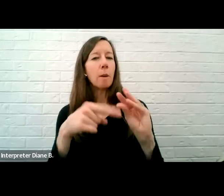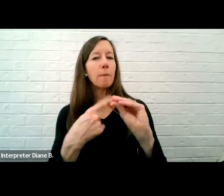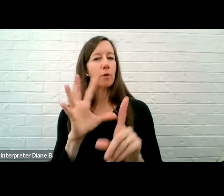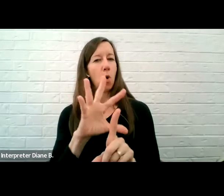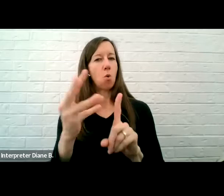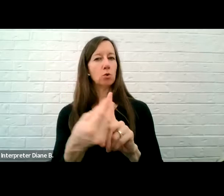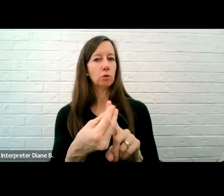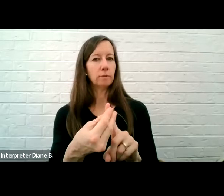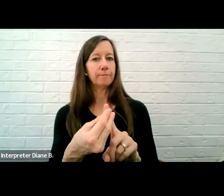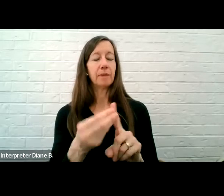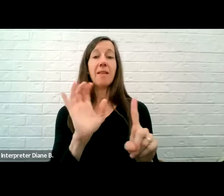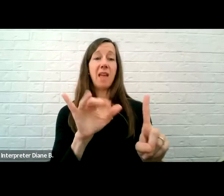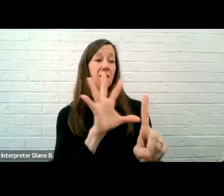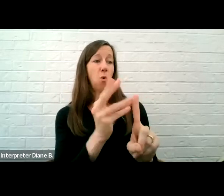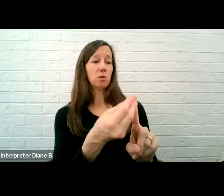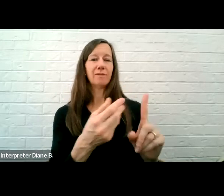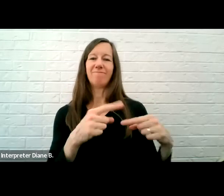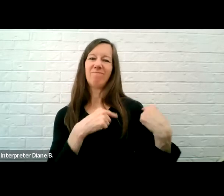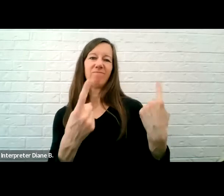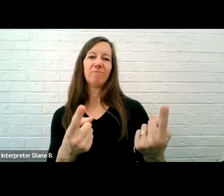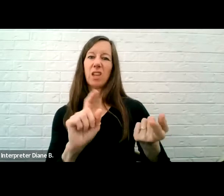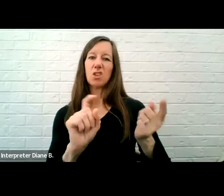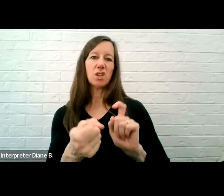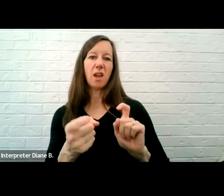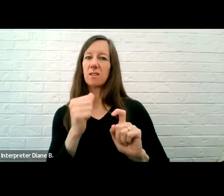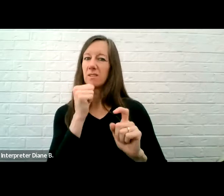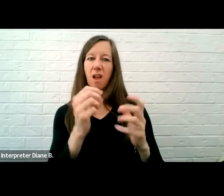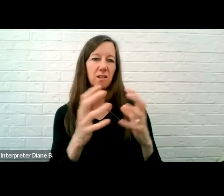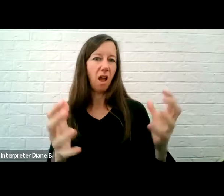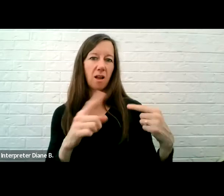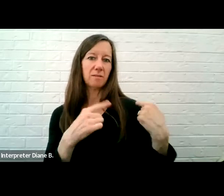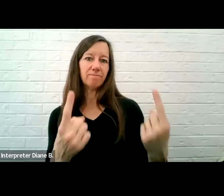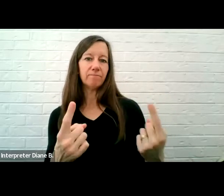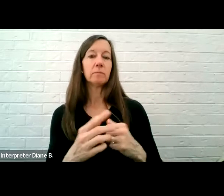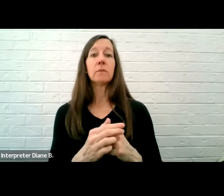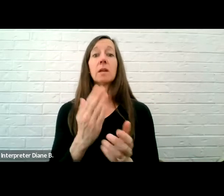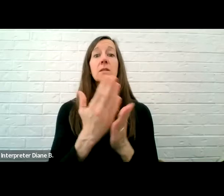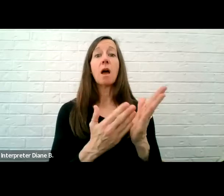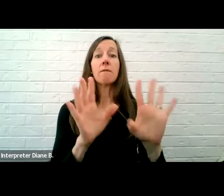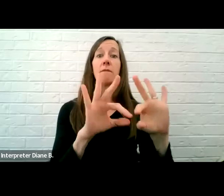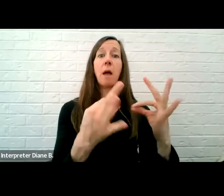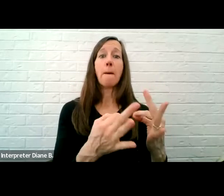Some families expect family members who need support to live with them.